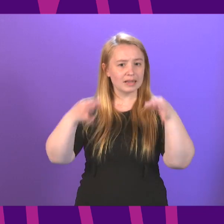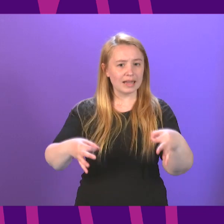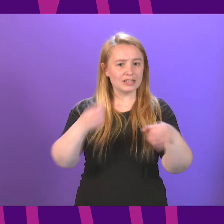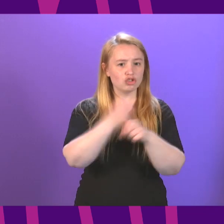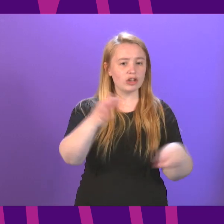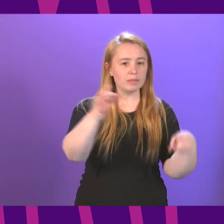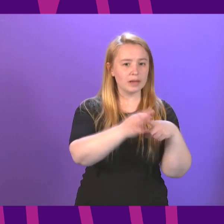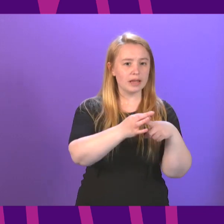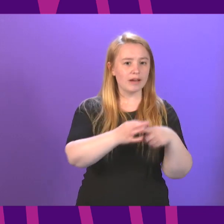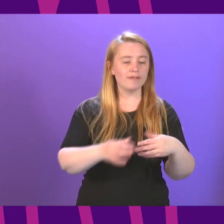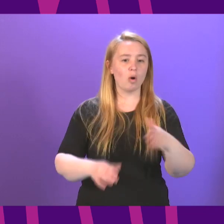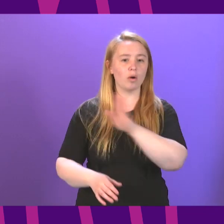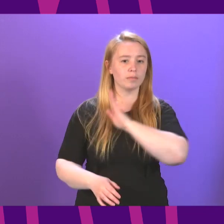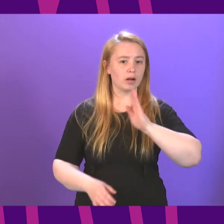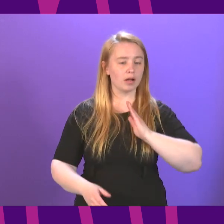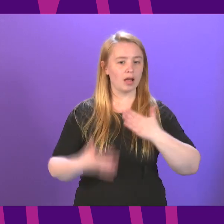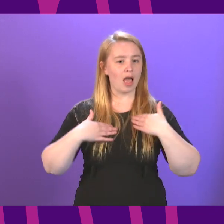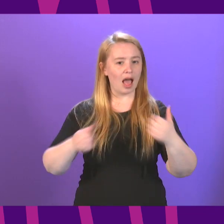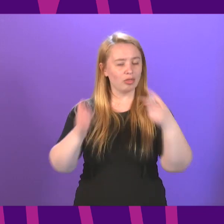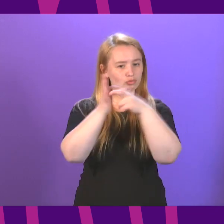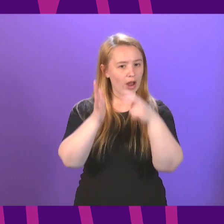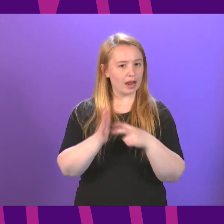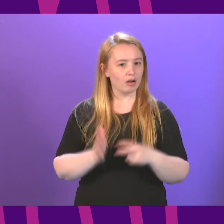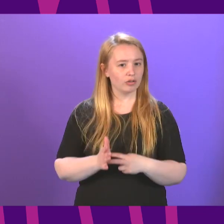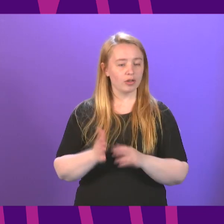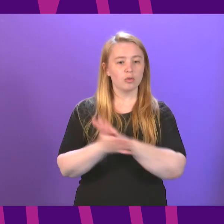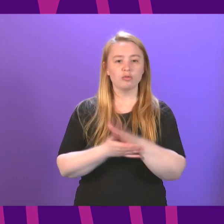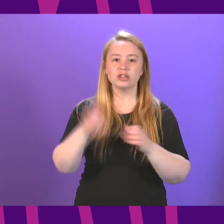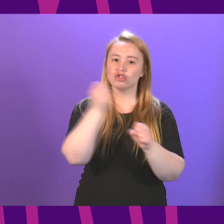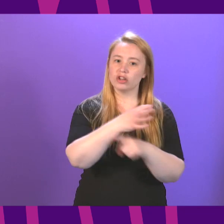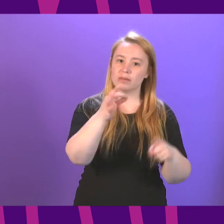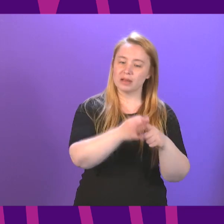to their military health records. That could delay GPs’ diagnosis of any health issues.